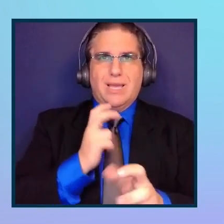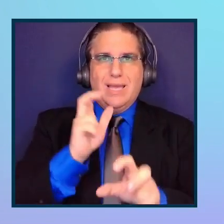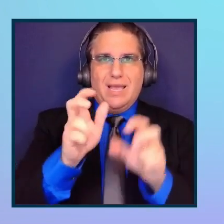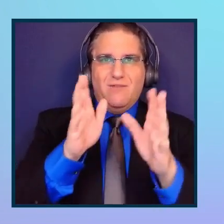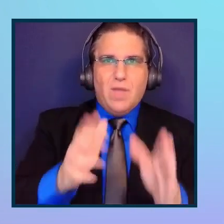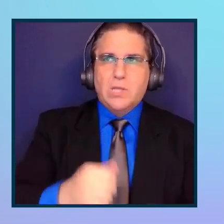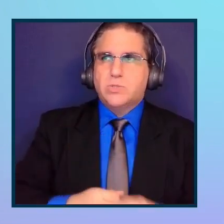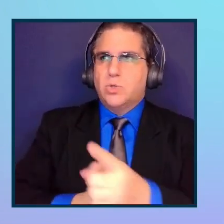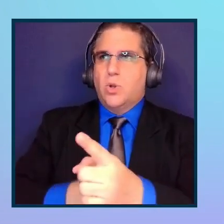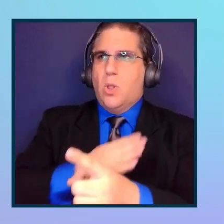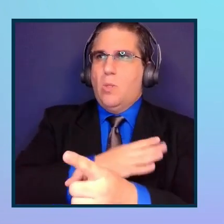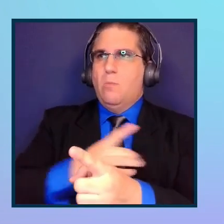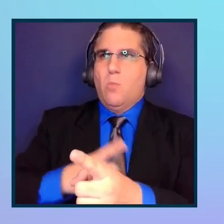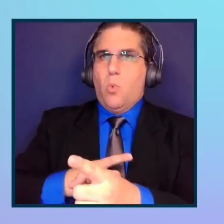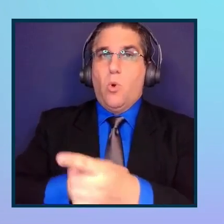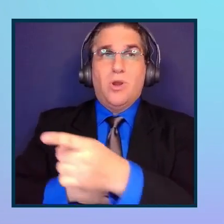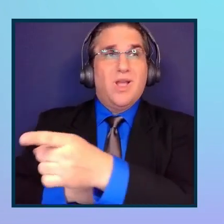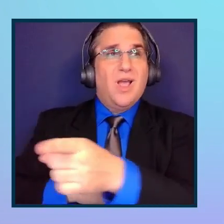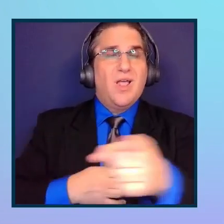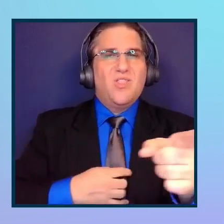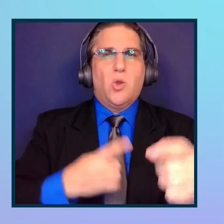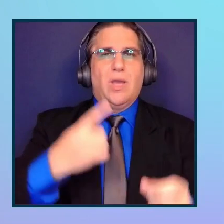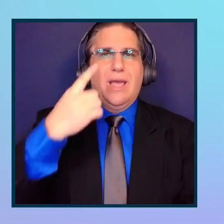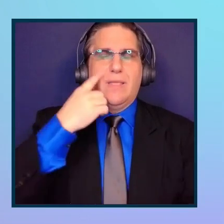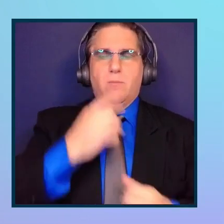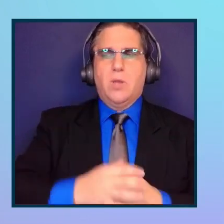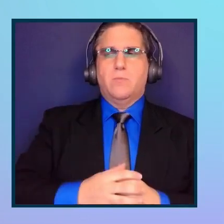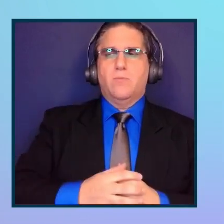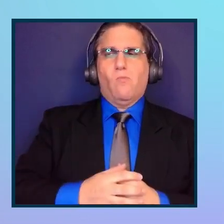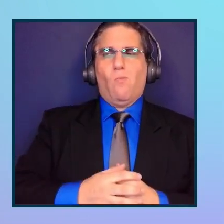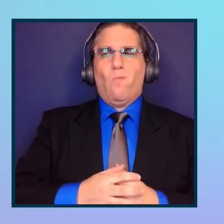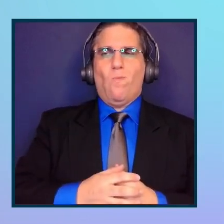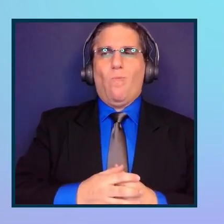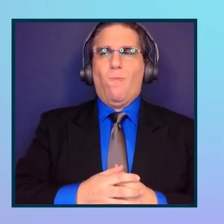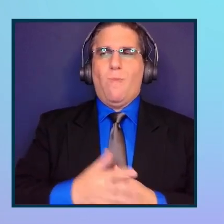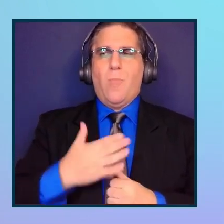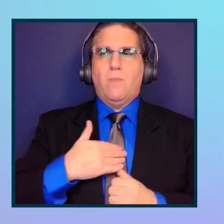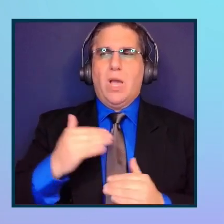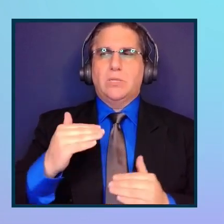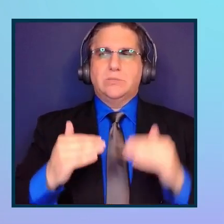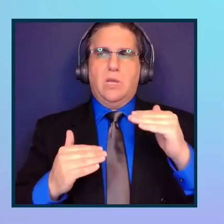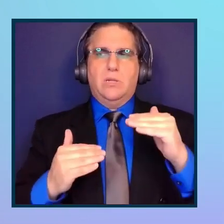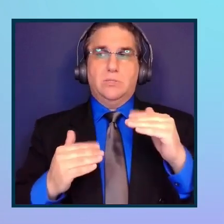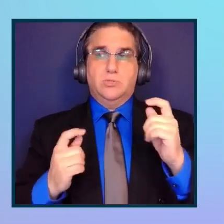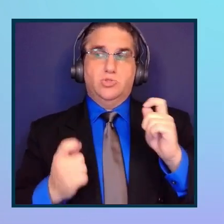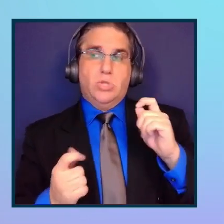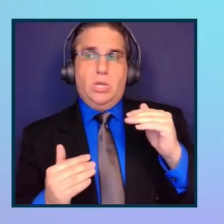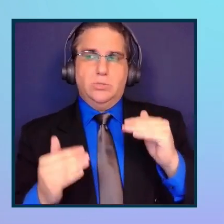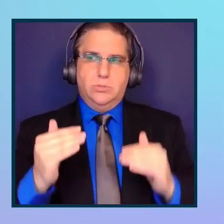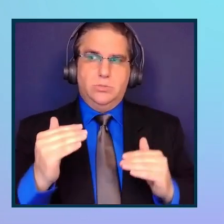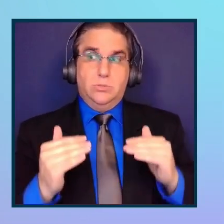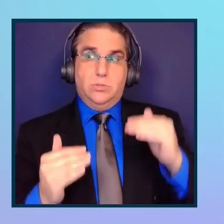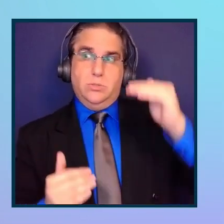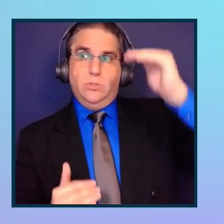how will this affect how I see my role in the world? And when we can recalibrate